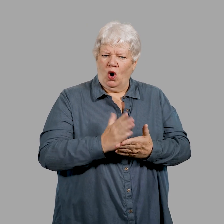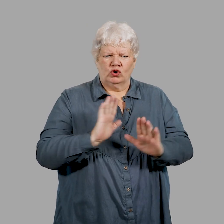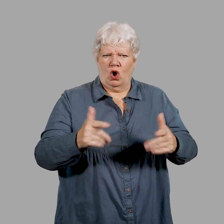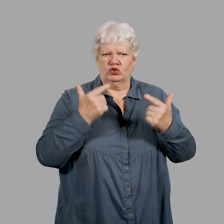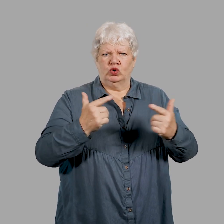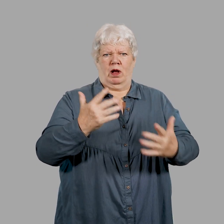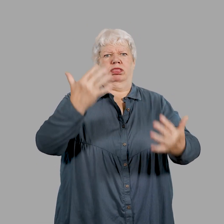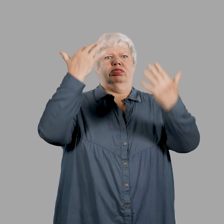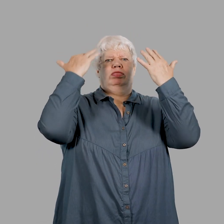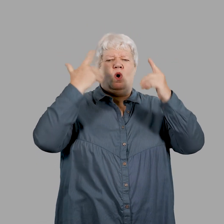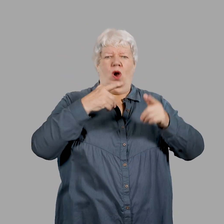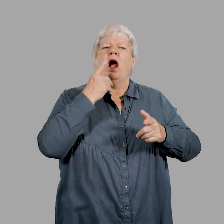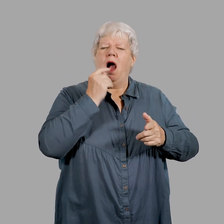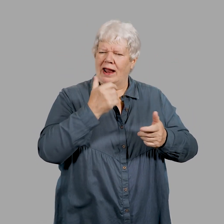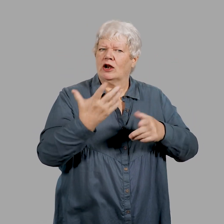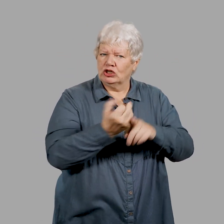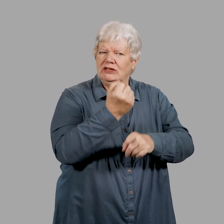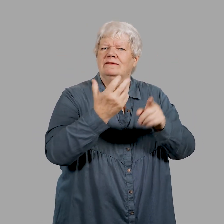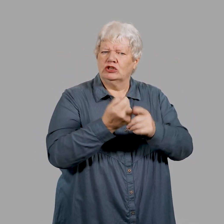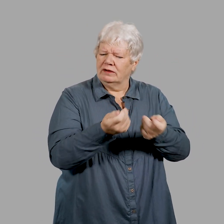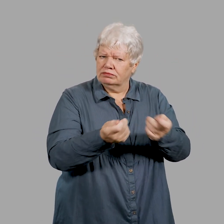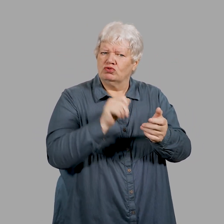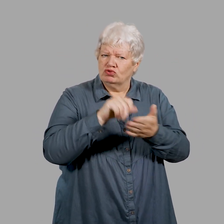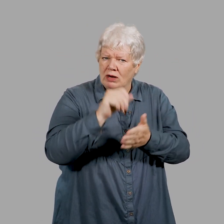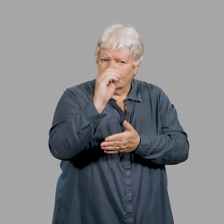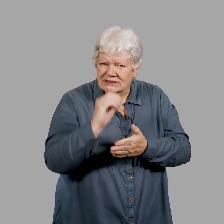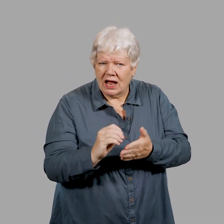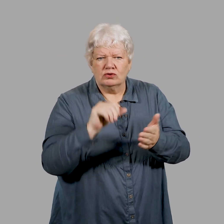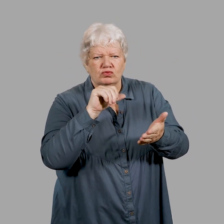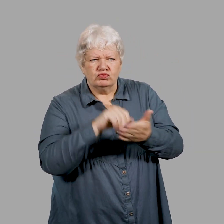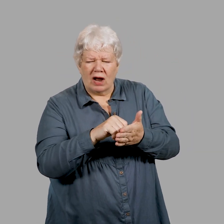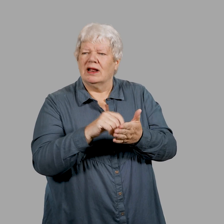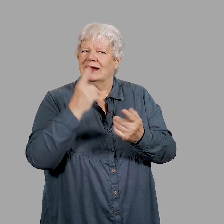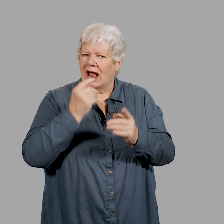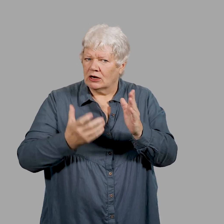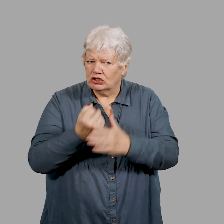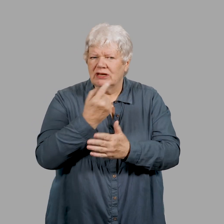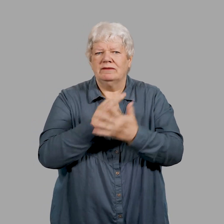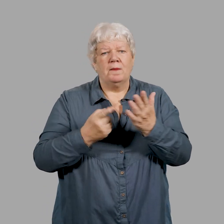are manageable, proportionate, and realistic for our partnership